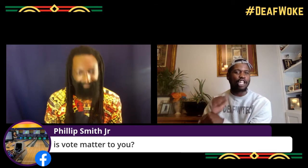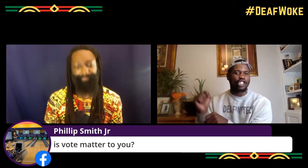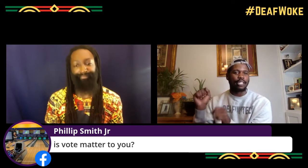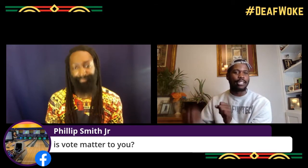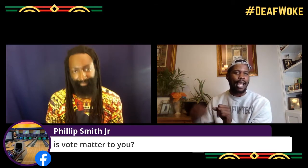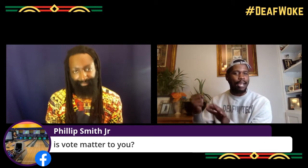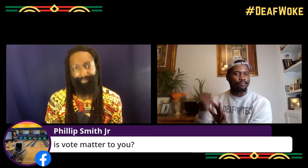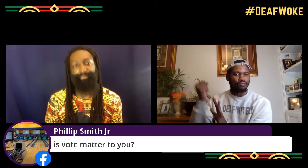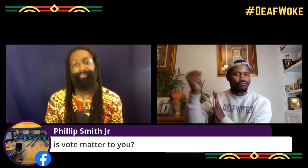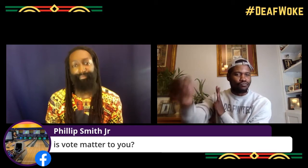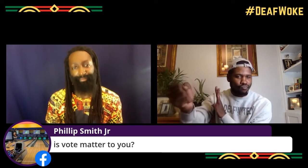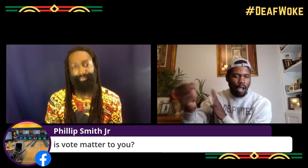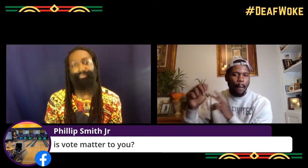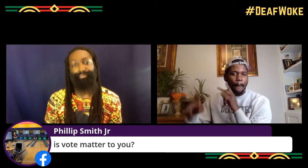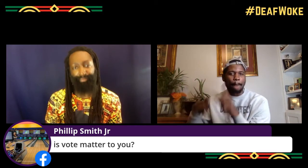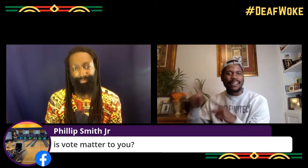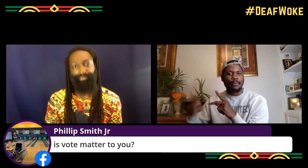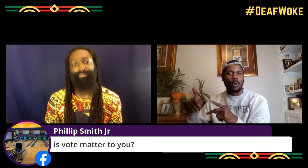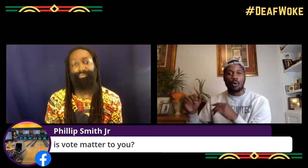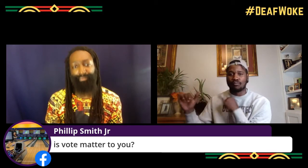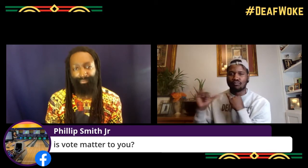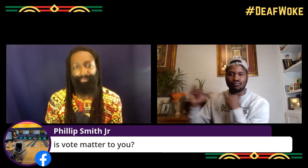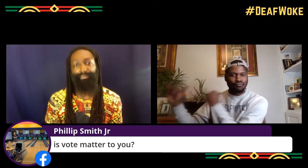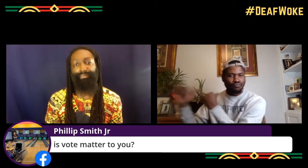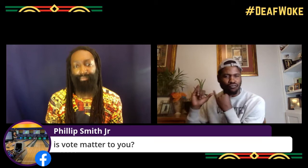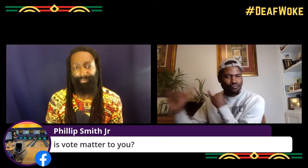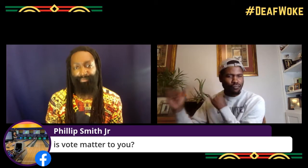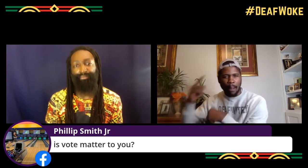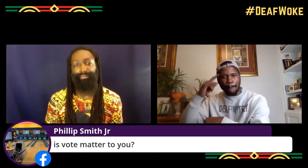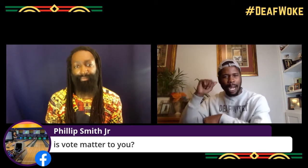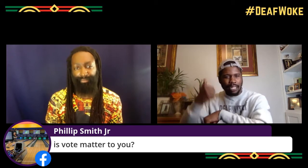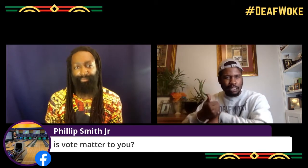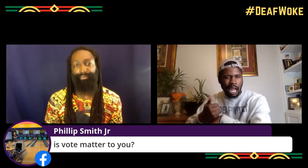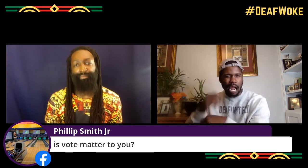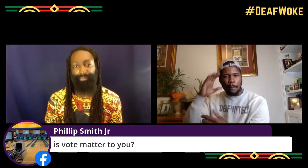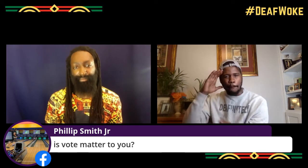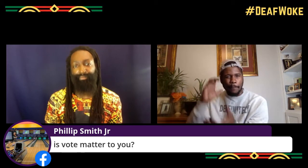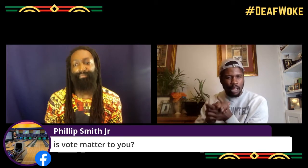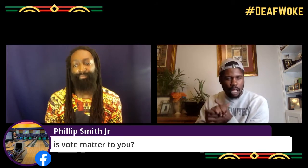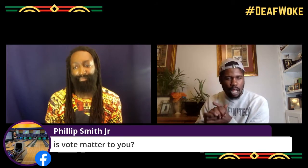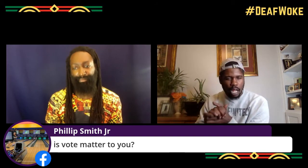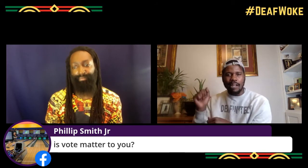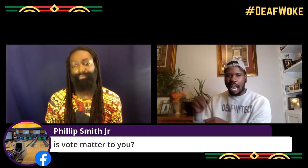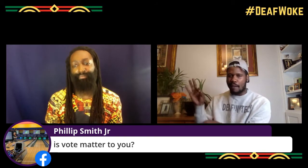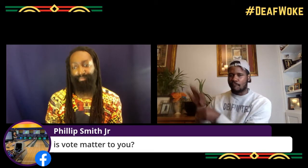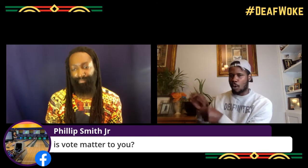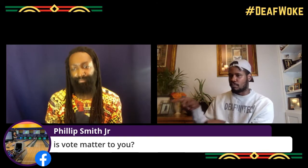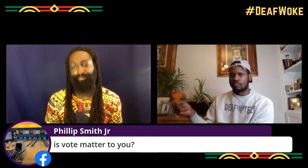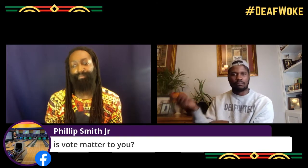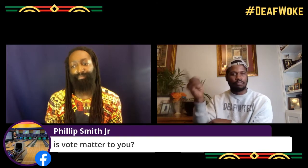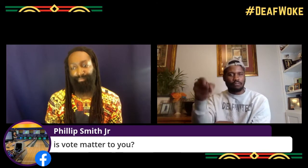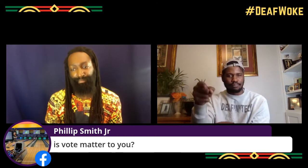and you're on their Facebook complaining, It doesn't make sense. But when you're, when you're voting